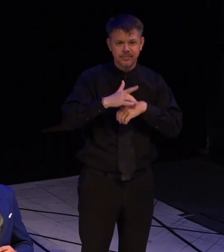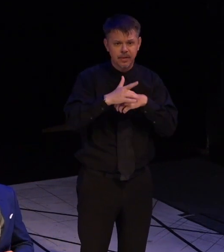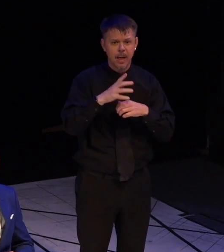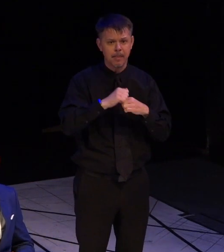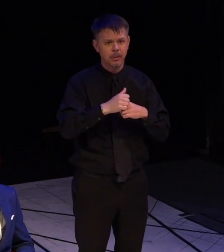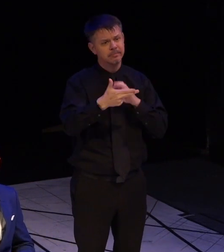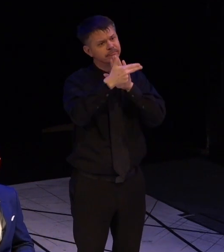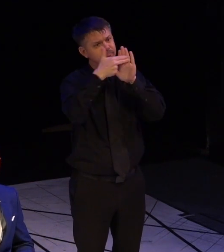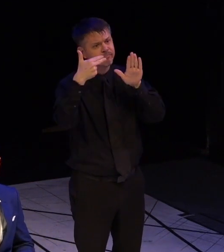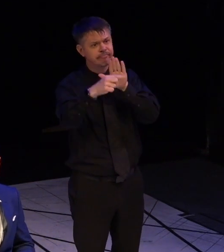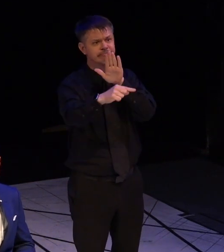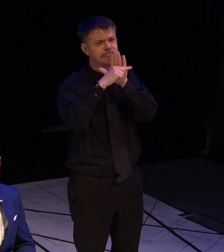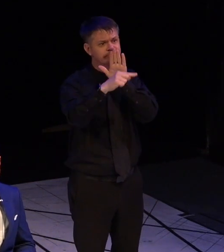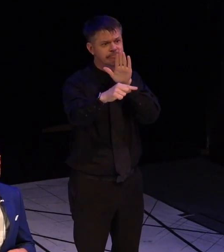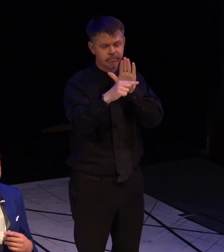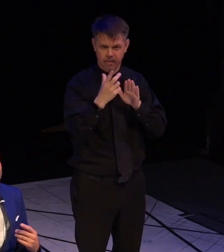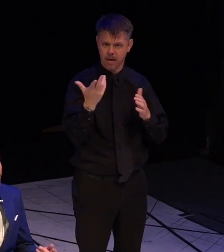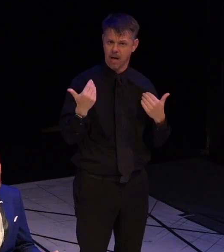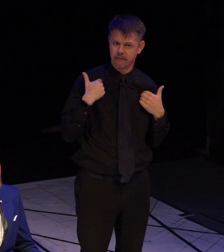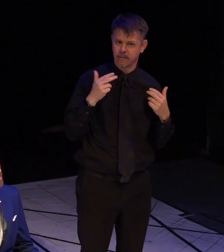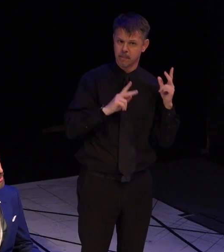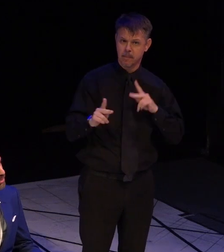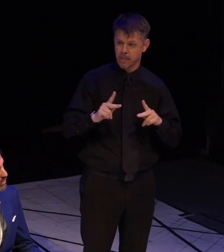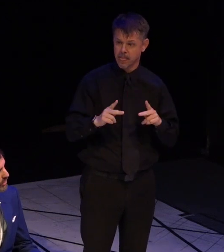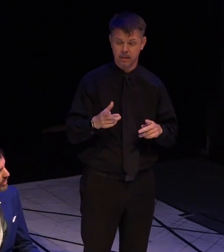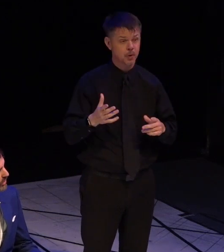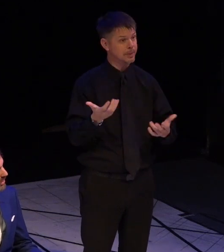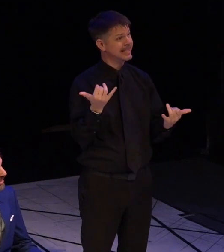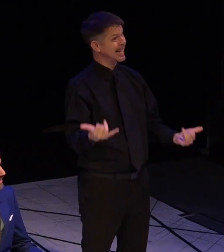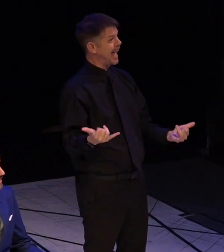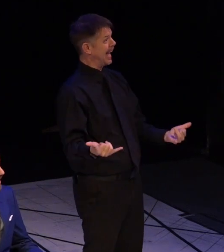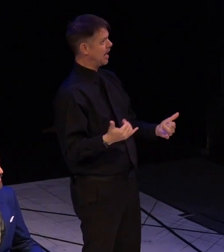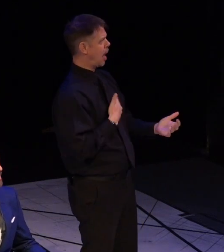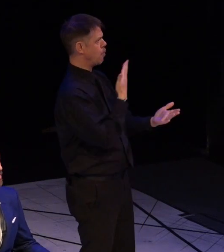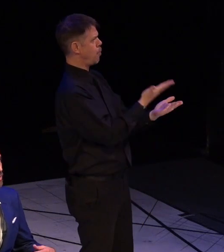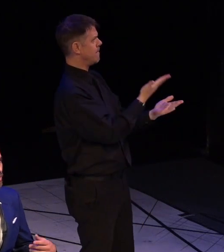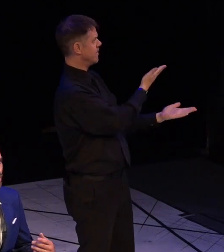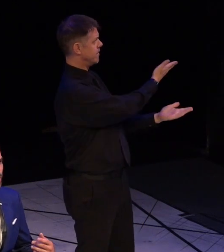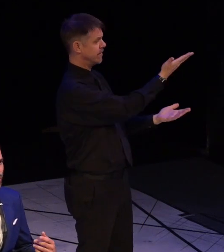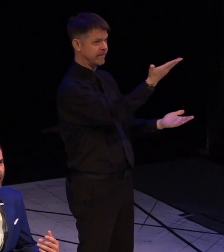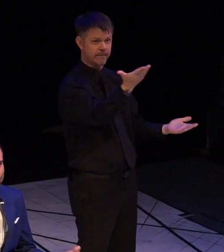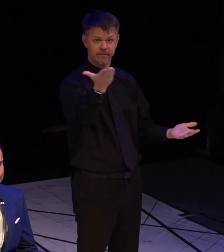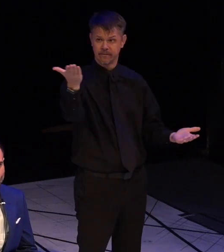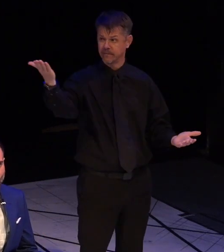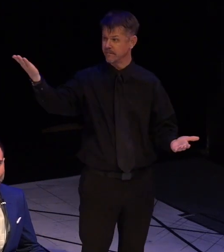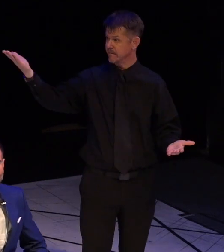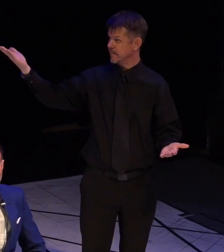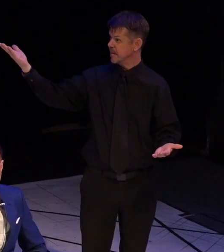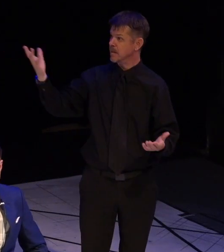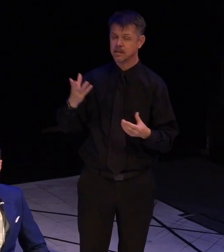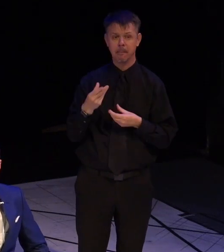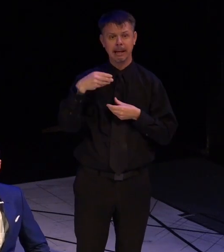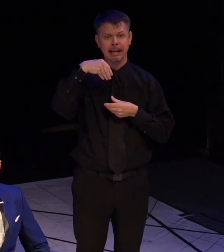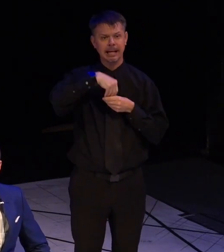that people have. So, tonight, allow me to prove it to you. I'm gonna give you a little insider information,